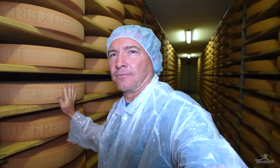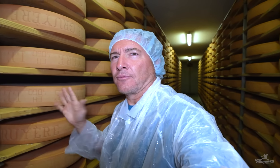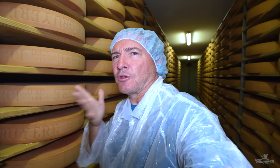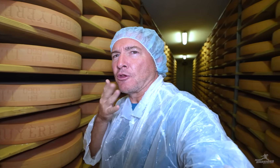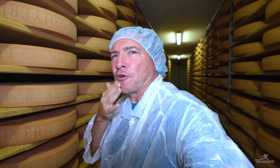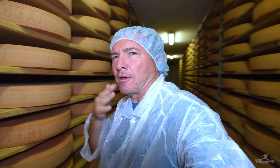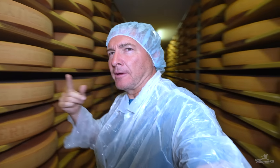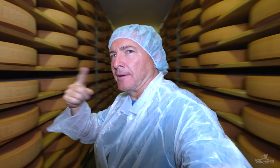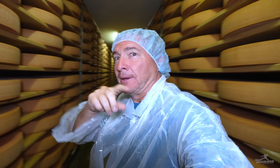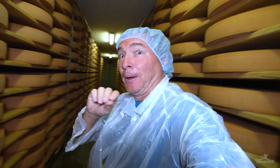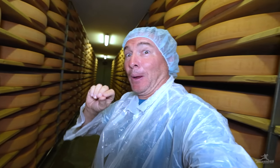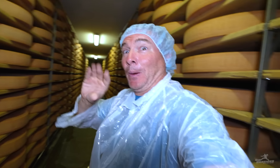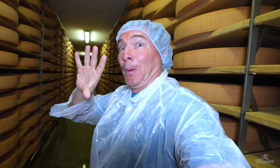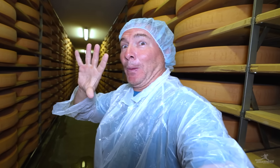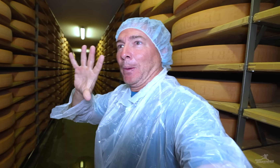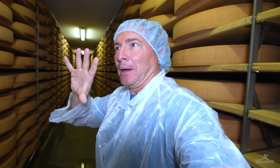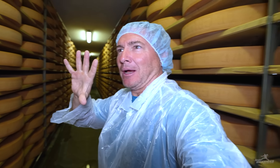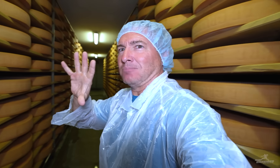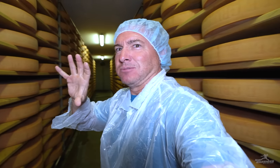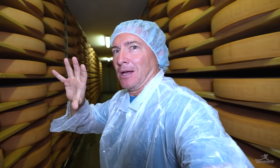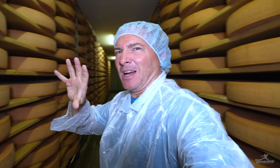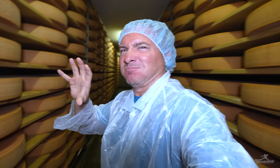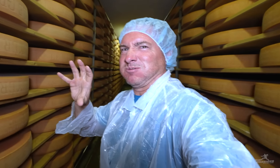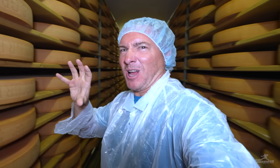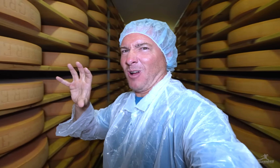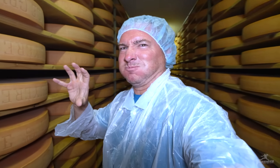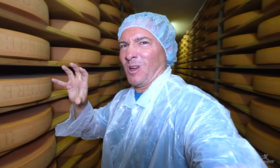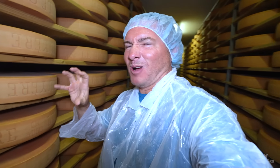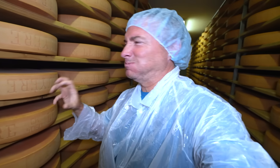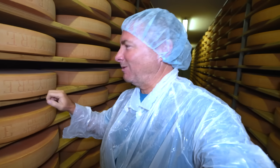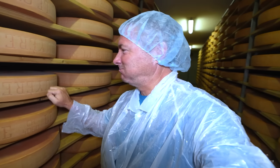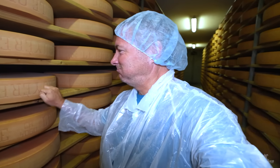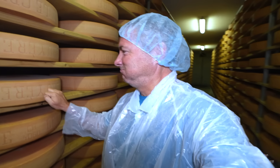See the color? It gets darker over time.